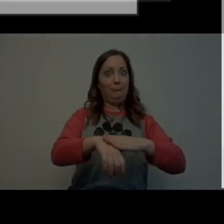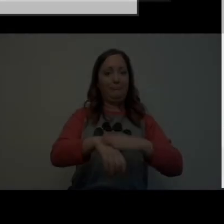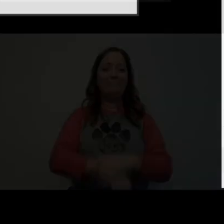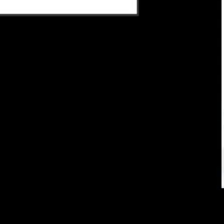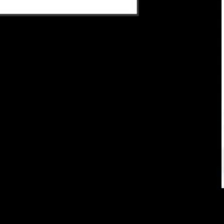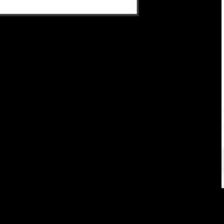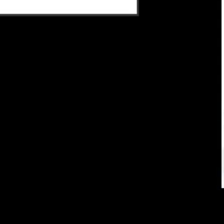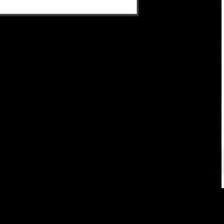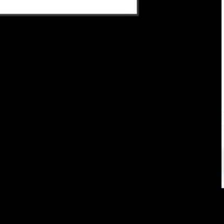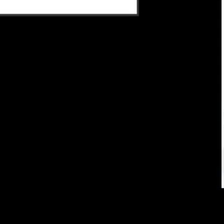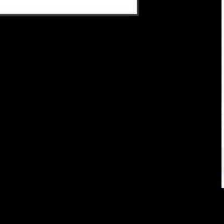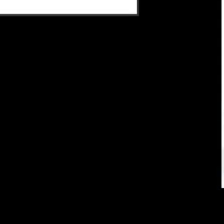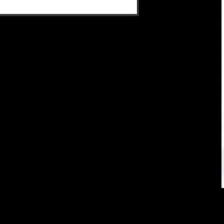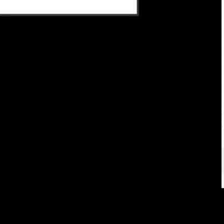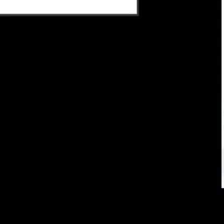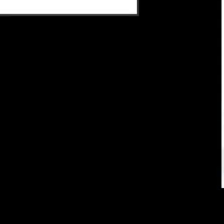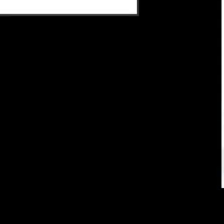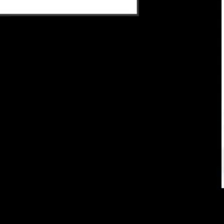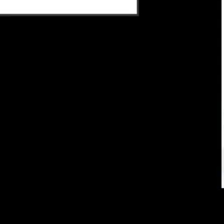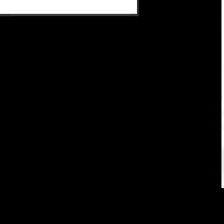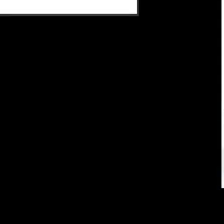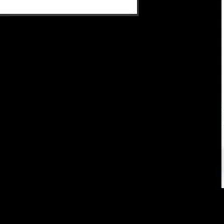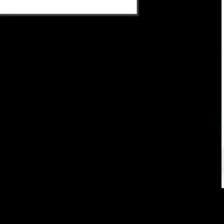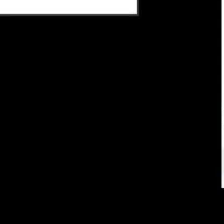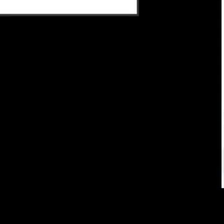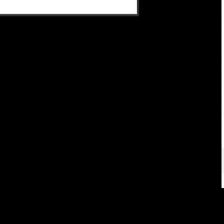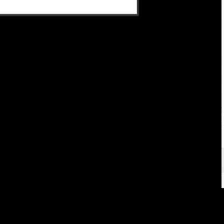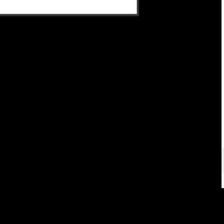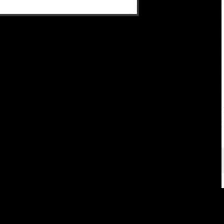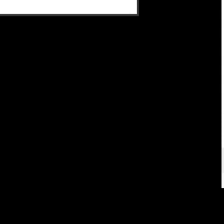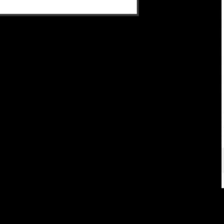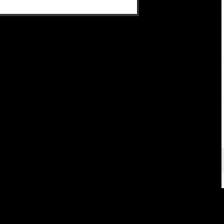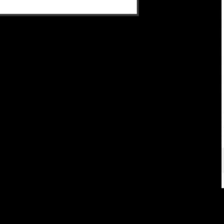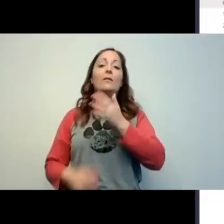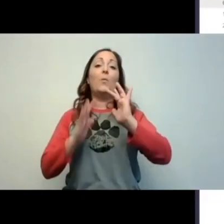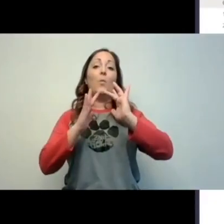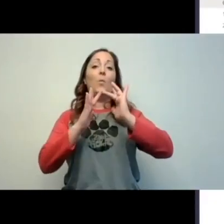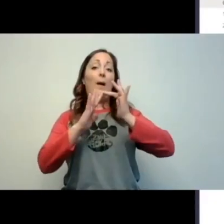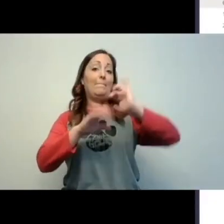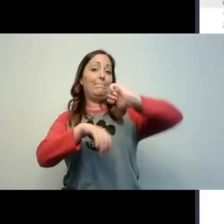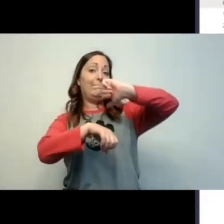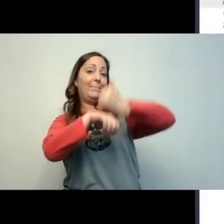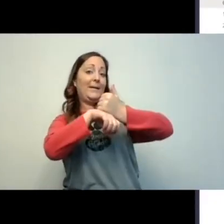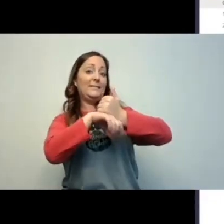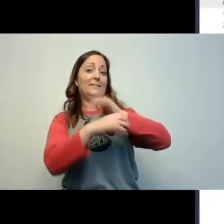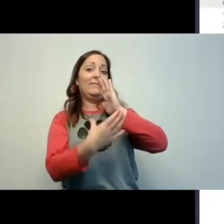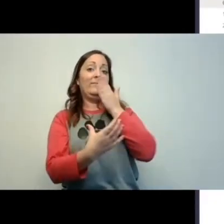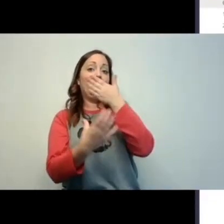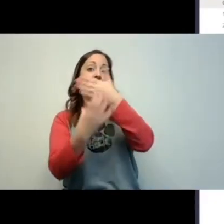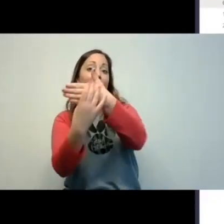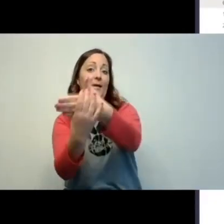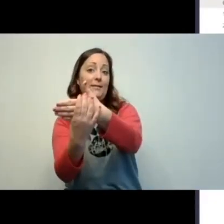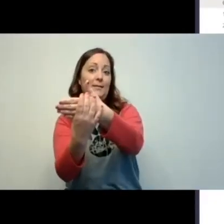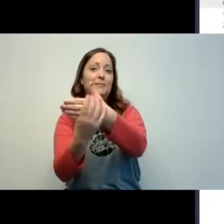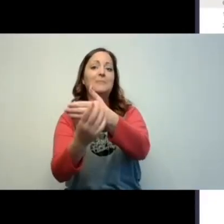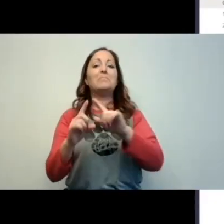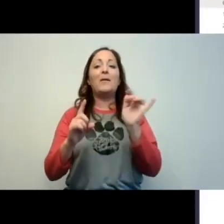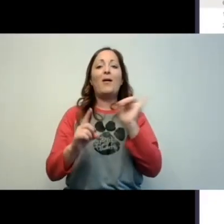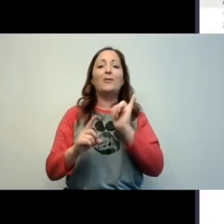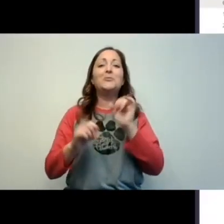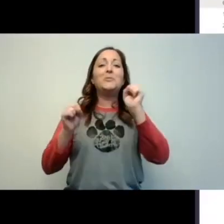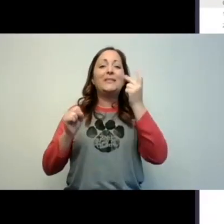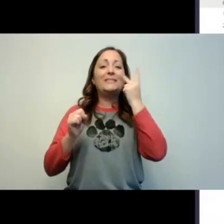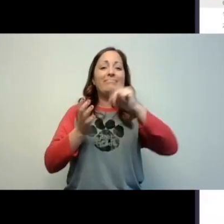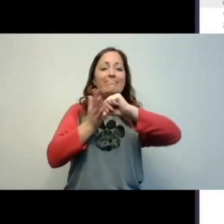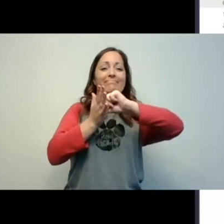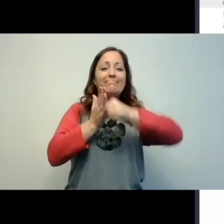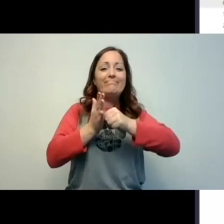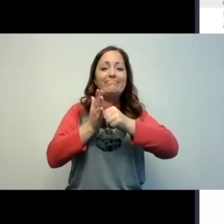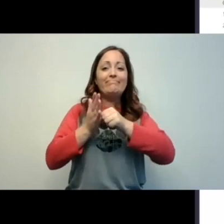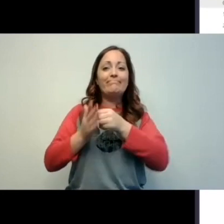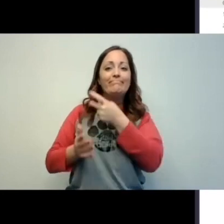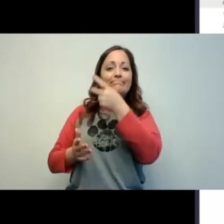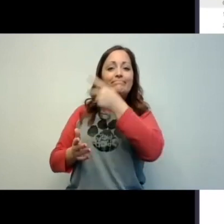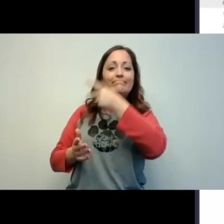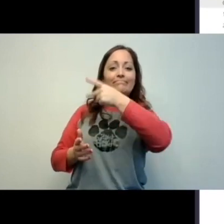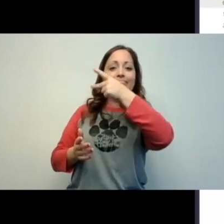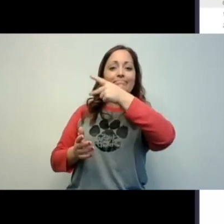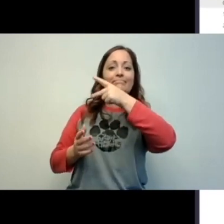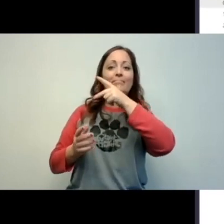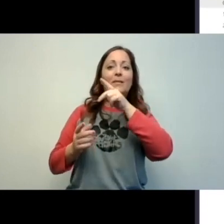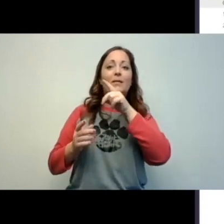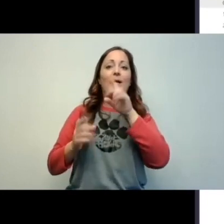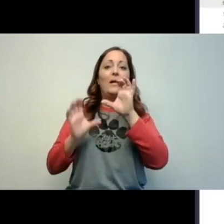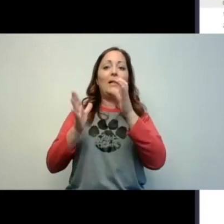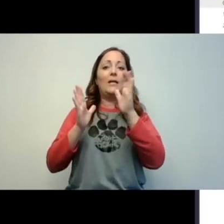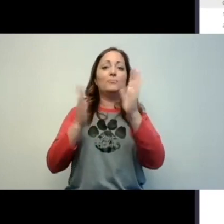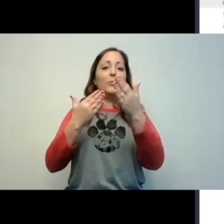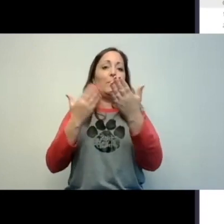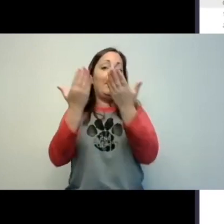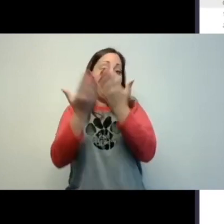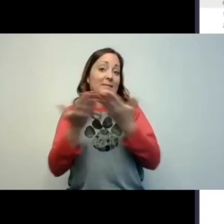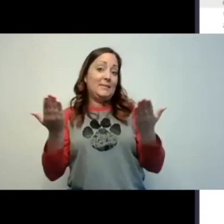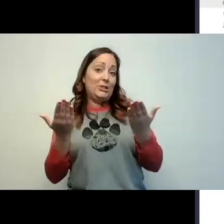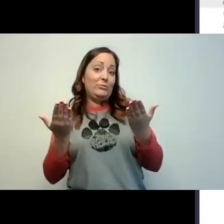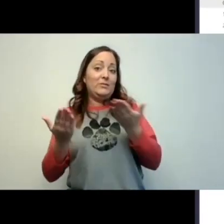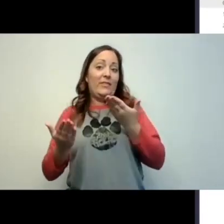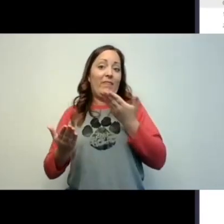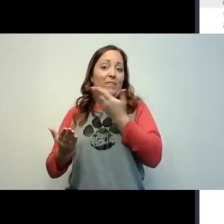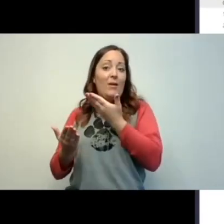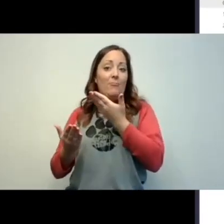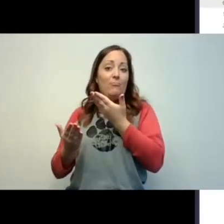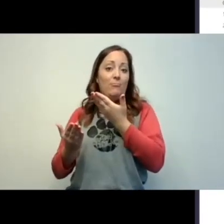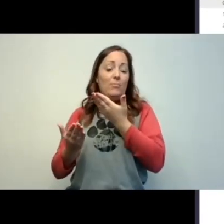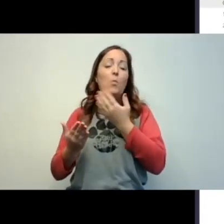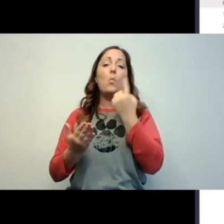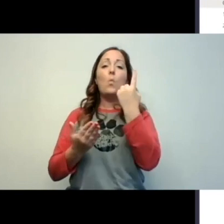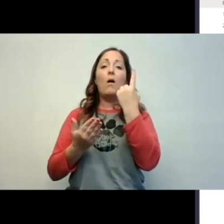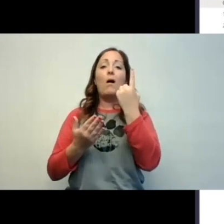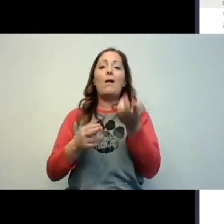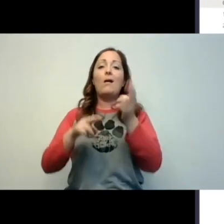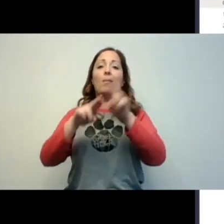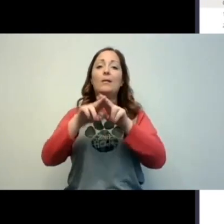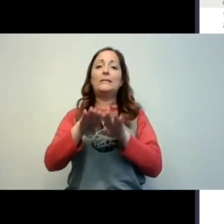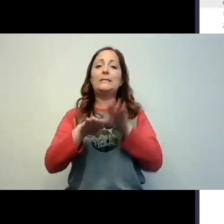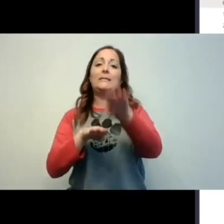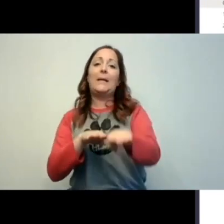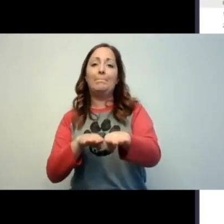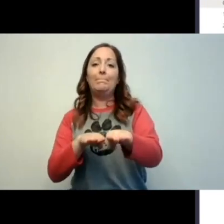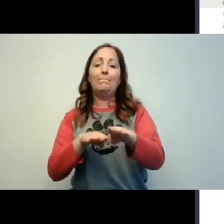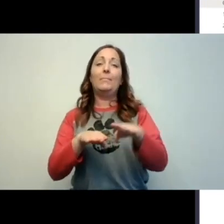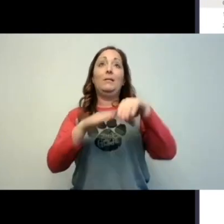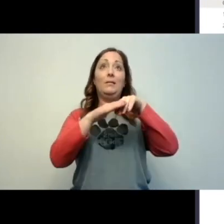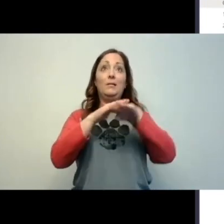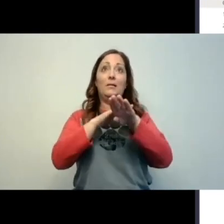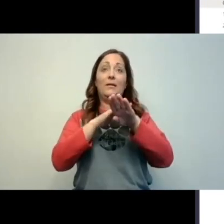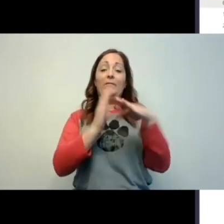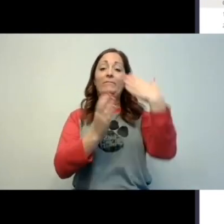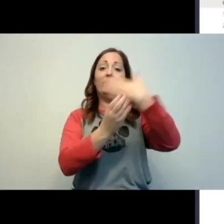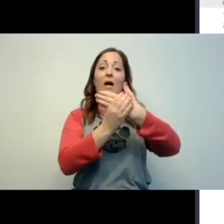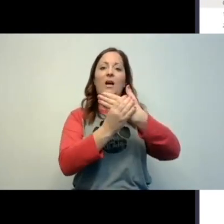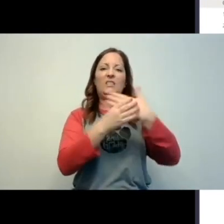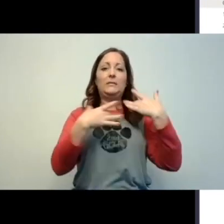to copy that file to their own folder in order to make changes.